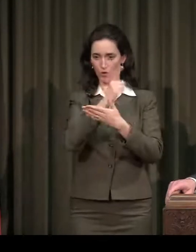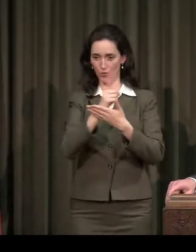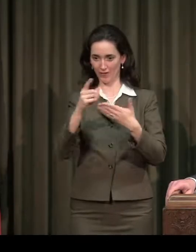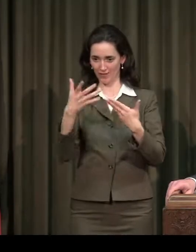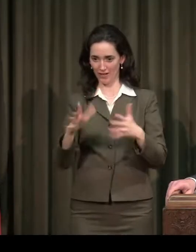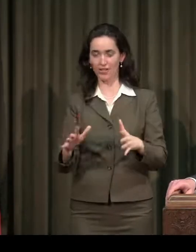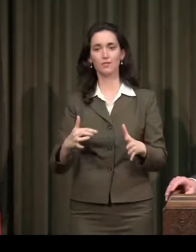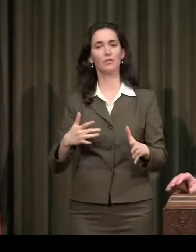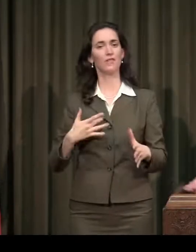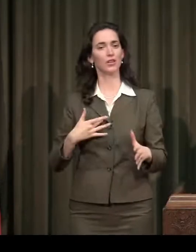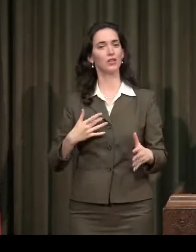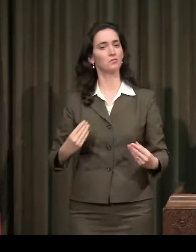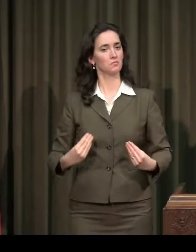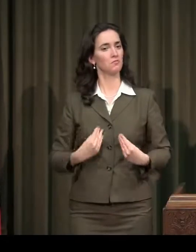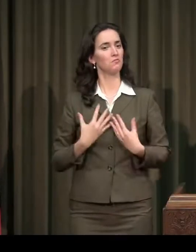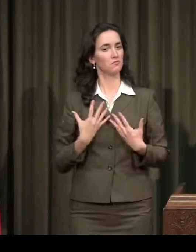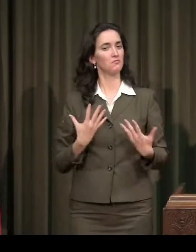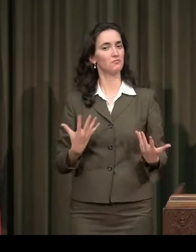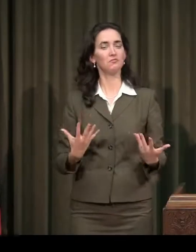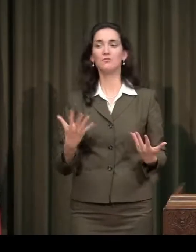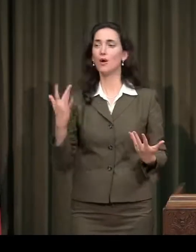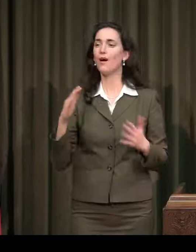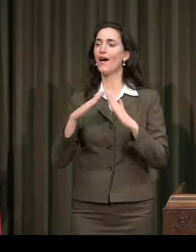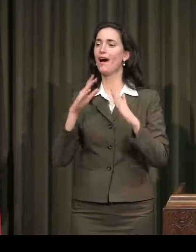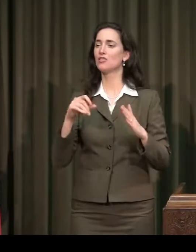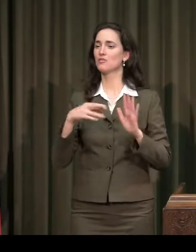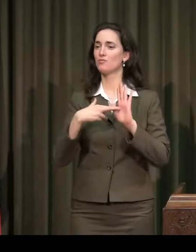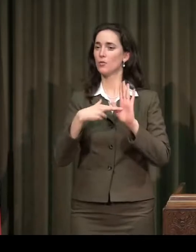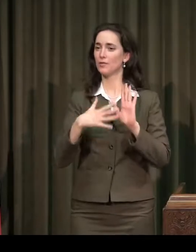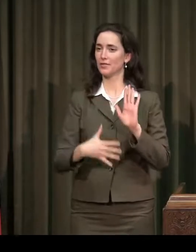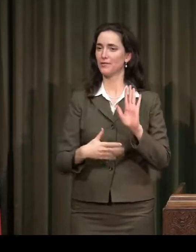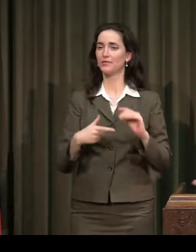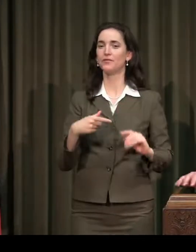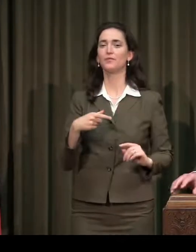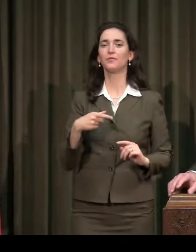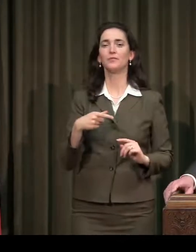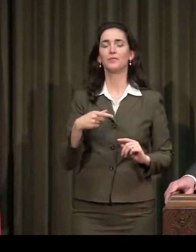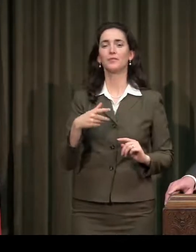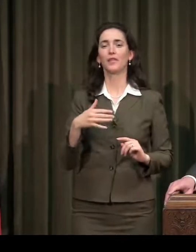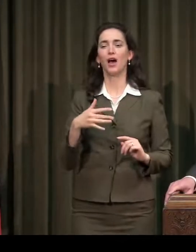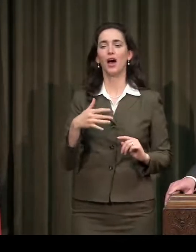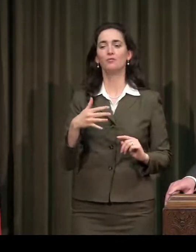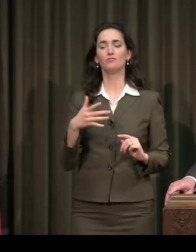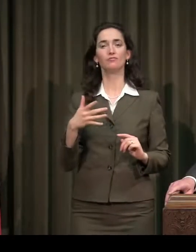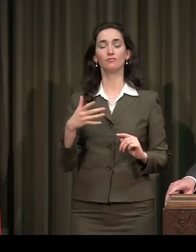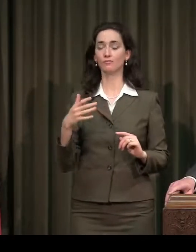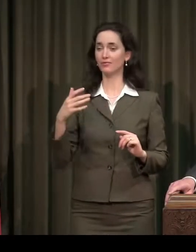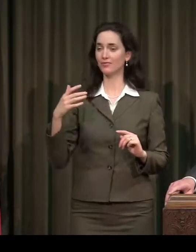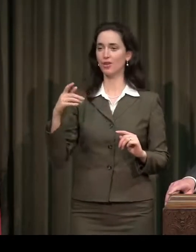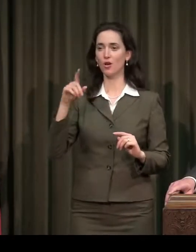because the house of representatives of the hundred twenty million dollars that